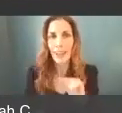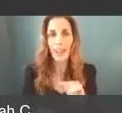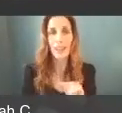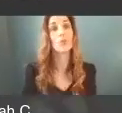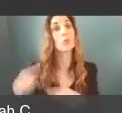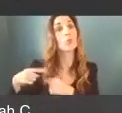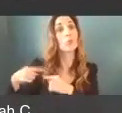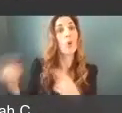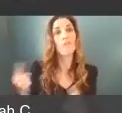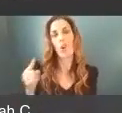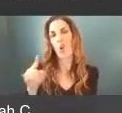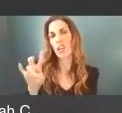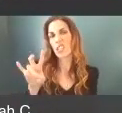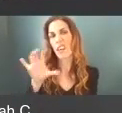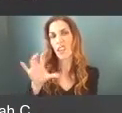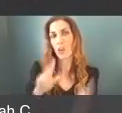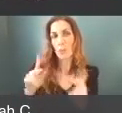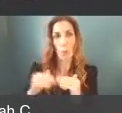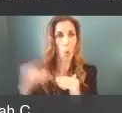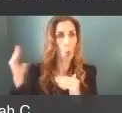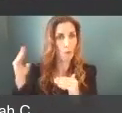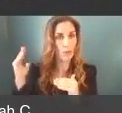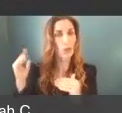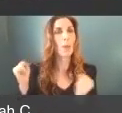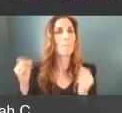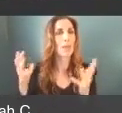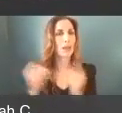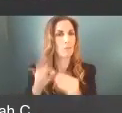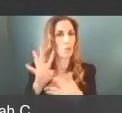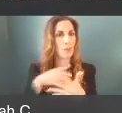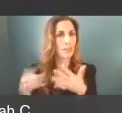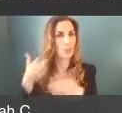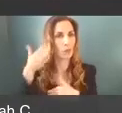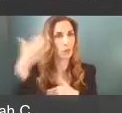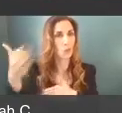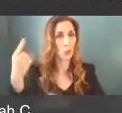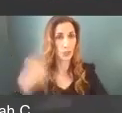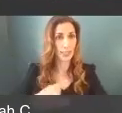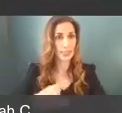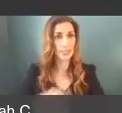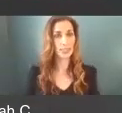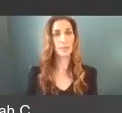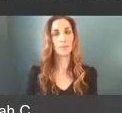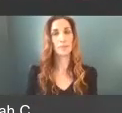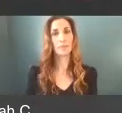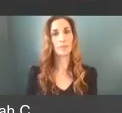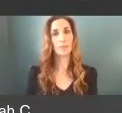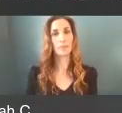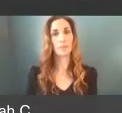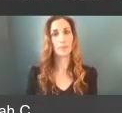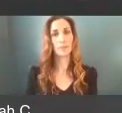700 people and have many more scheduled for future dates. If you're scheduled to receive vaccine in